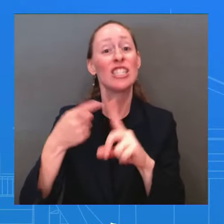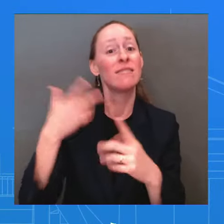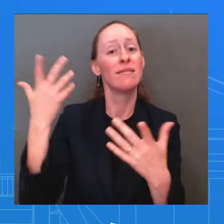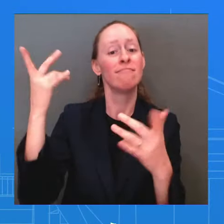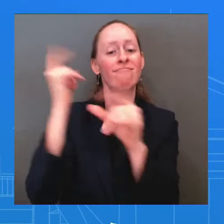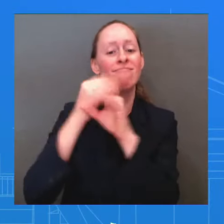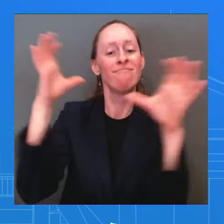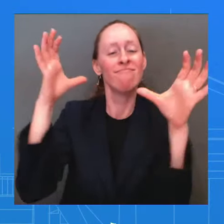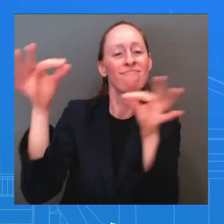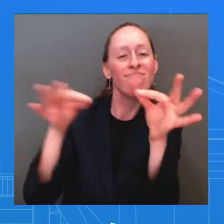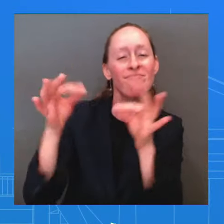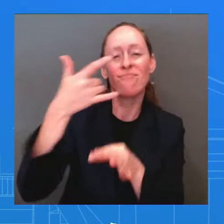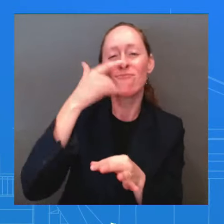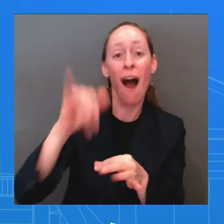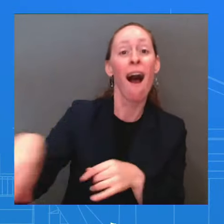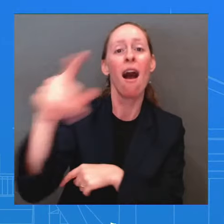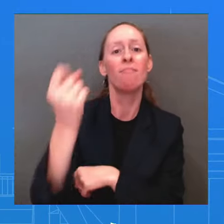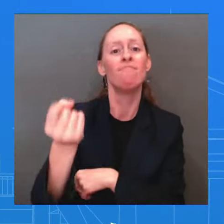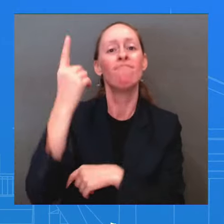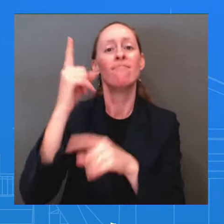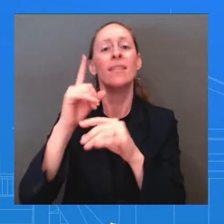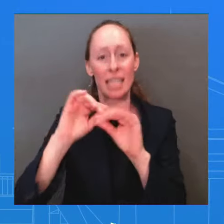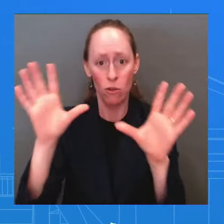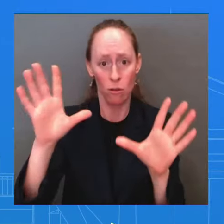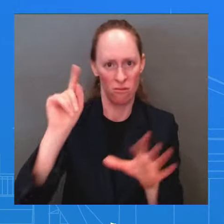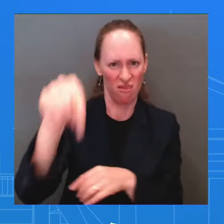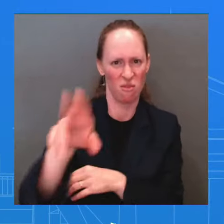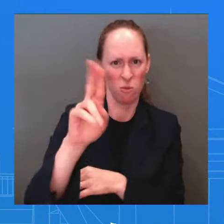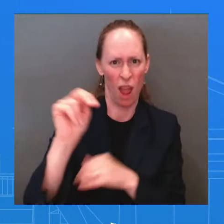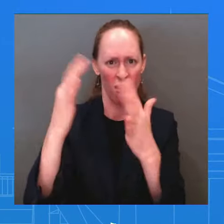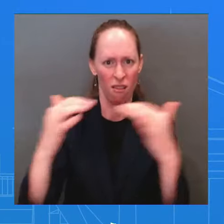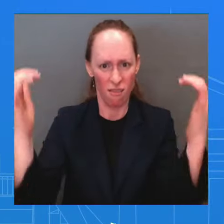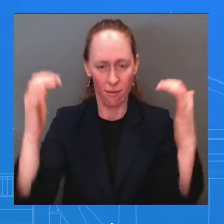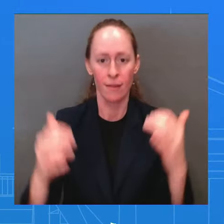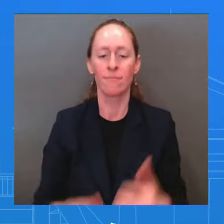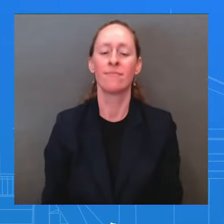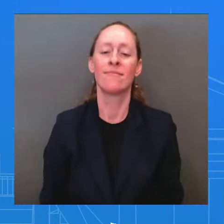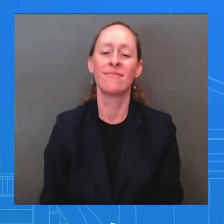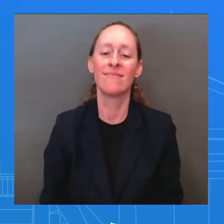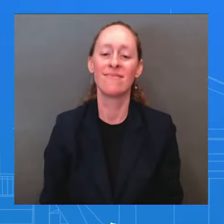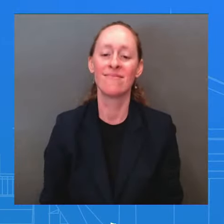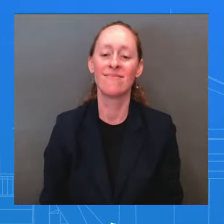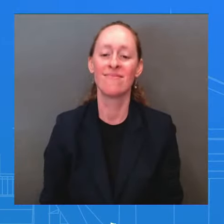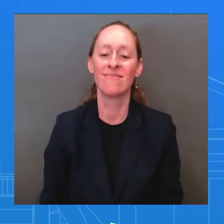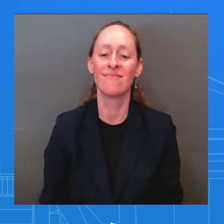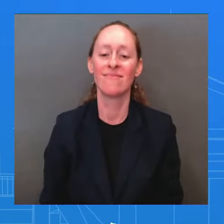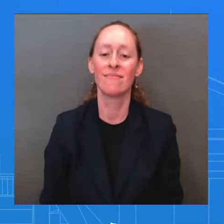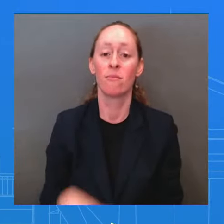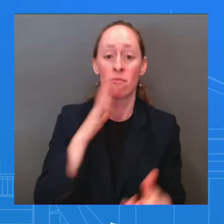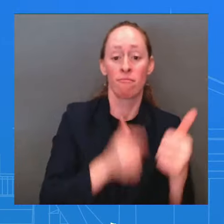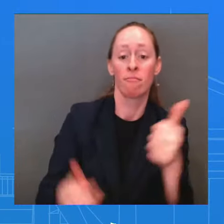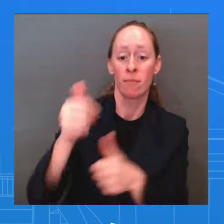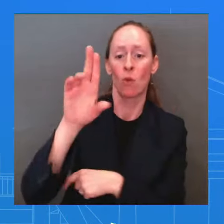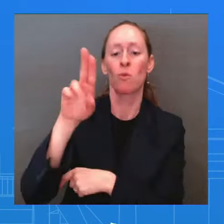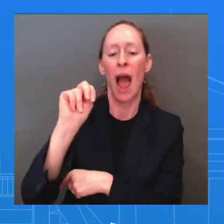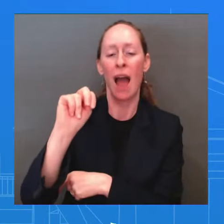the President will also meet with United Nations Secretary-General António Guterres, and they will cover both immediate hotspots